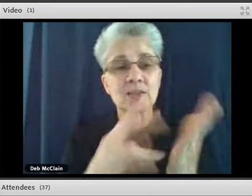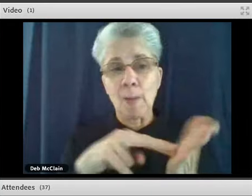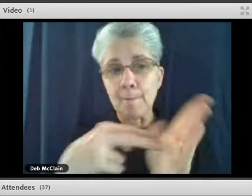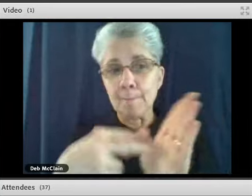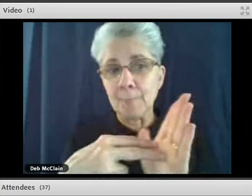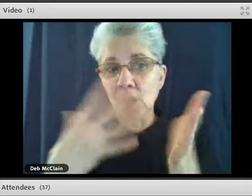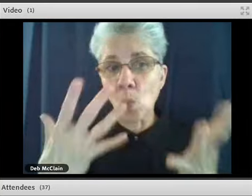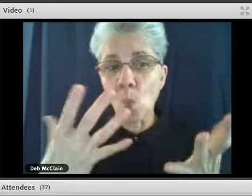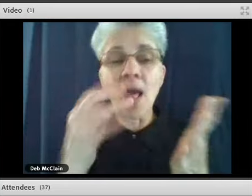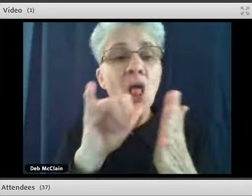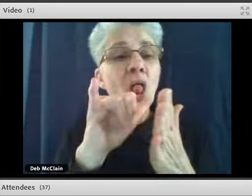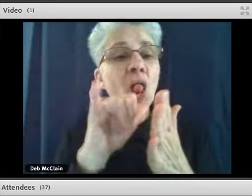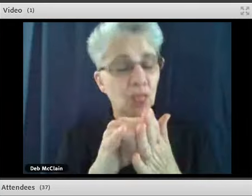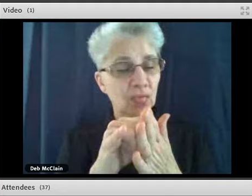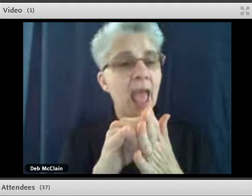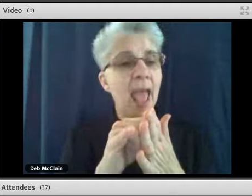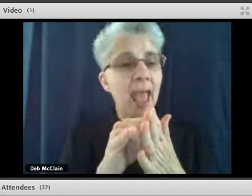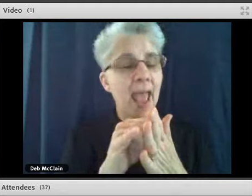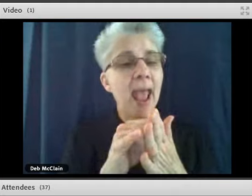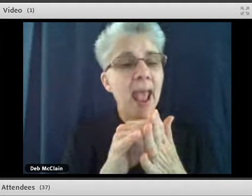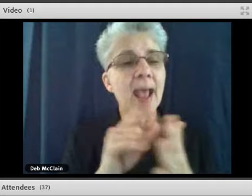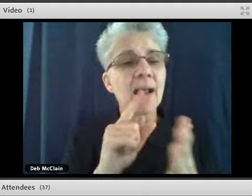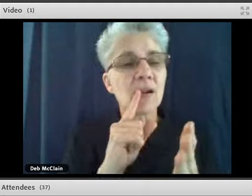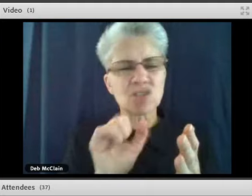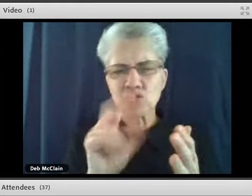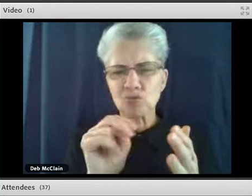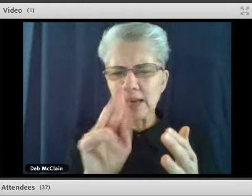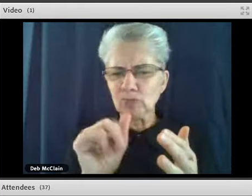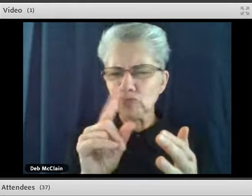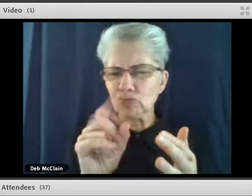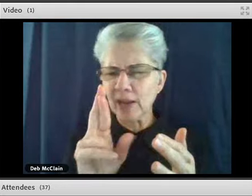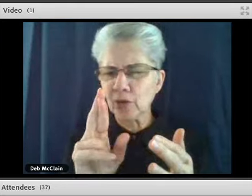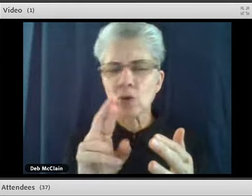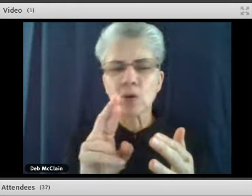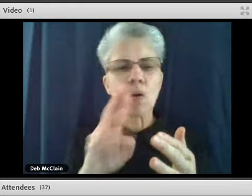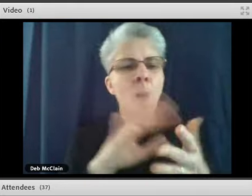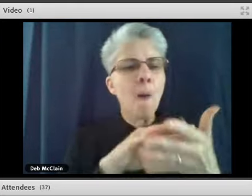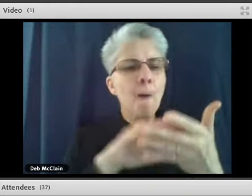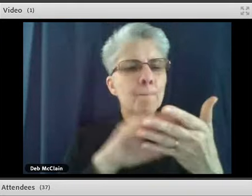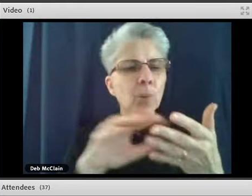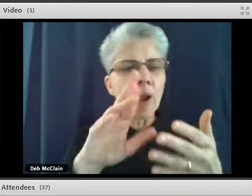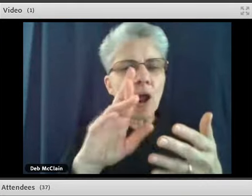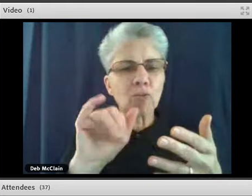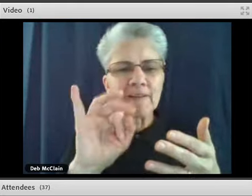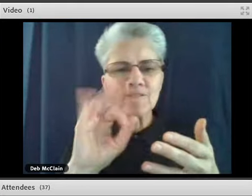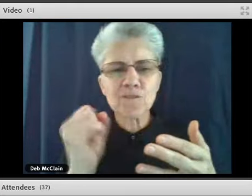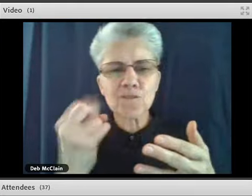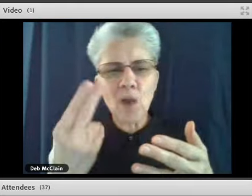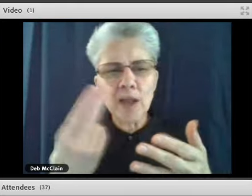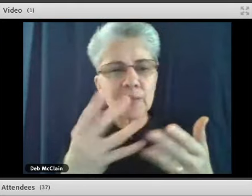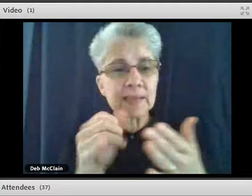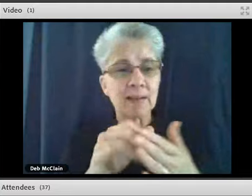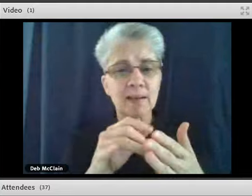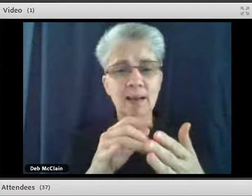So, again, what that means is that it's compatible with things like a screen reader, or a braille refresher, or different things like that.